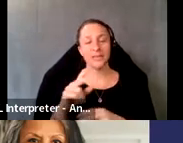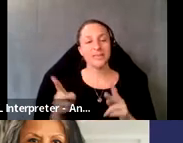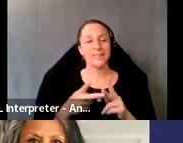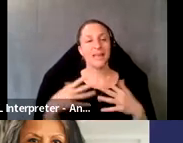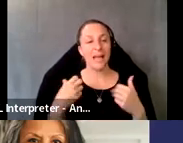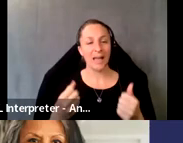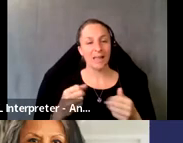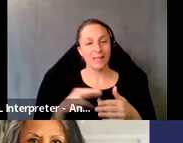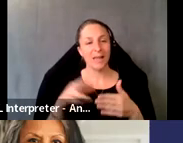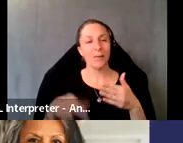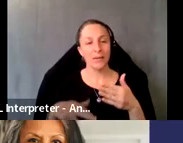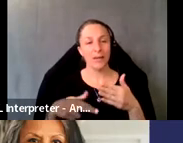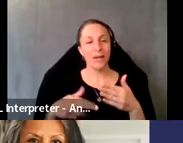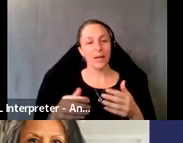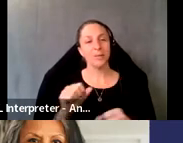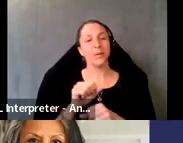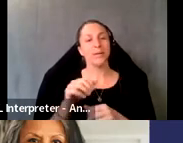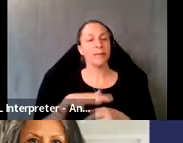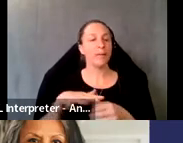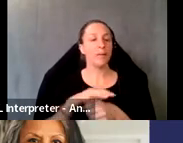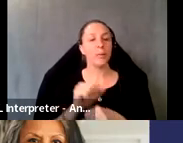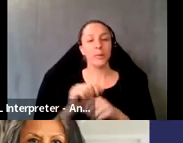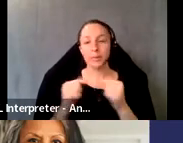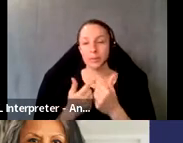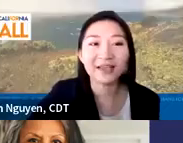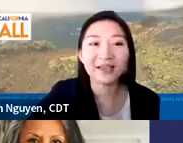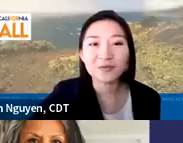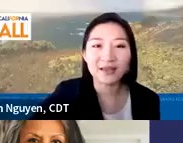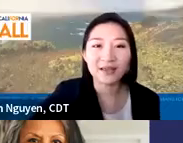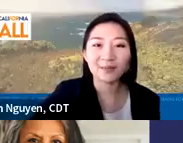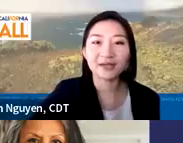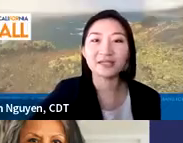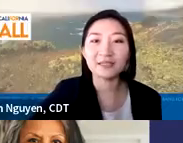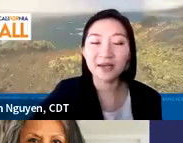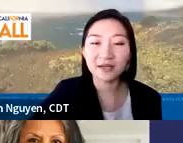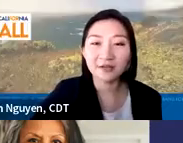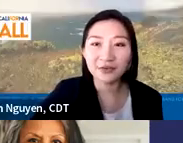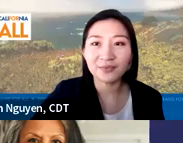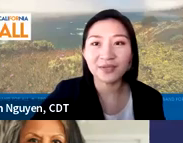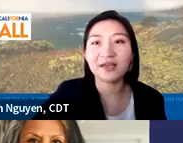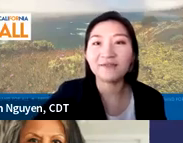group and my name is Anh Nguyen. I am the engagement and operations manager with the